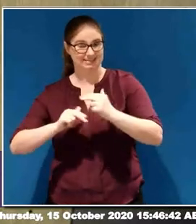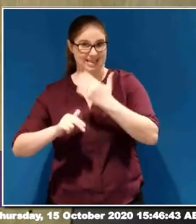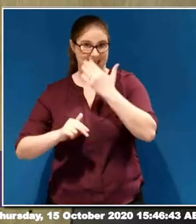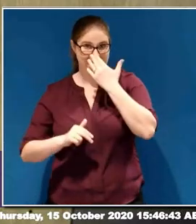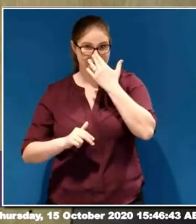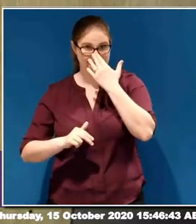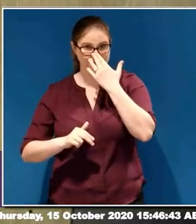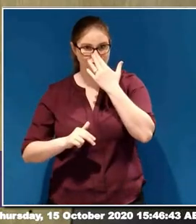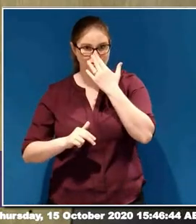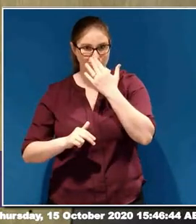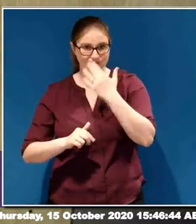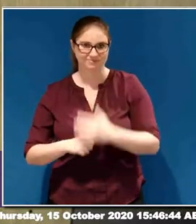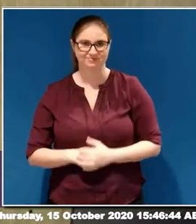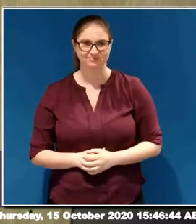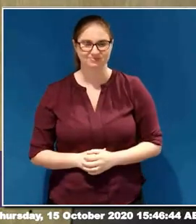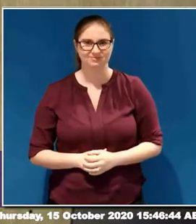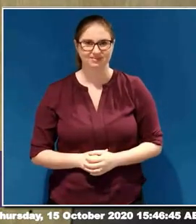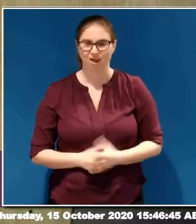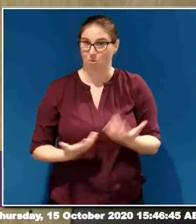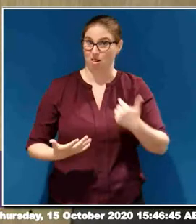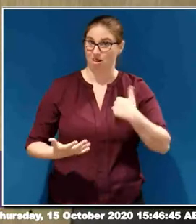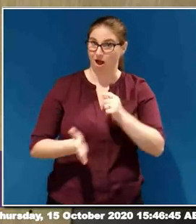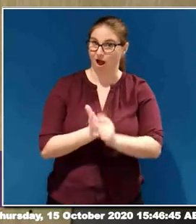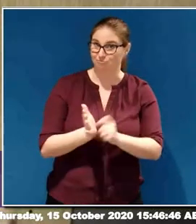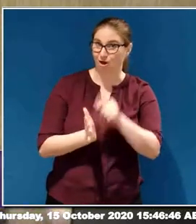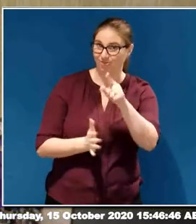But I am going orientate you now to row 31.